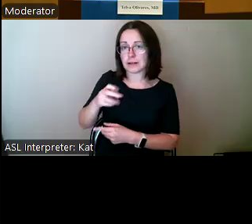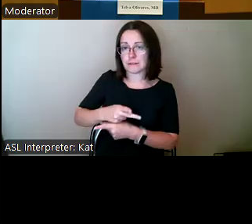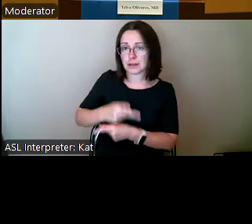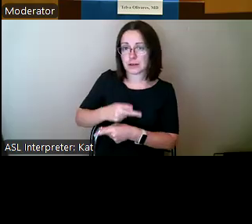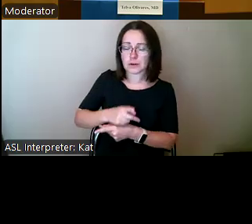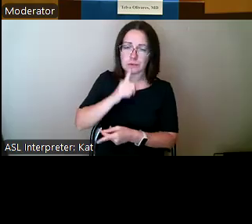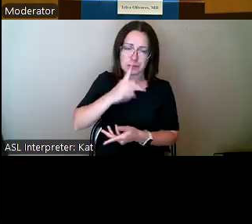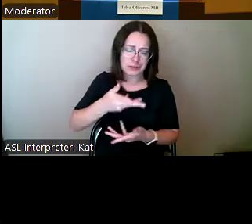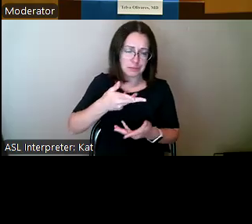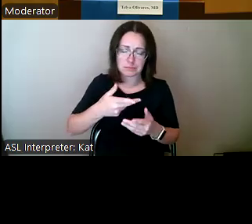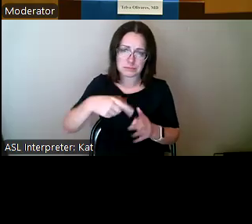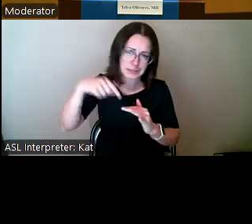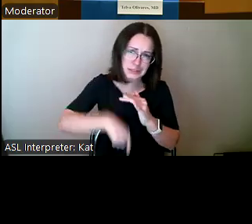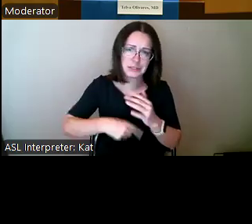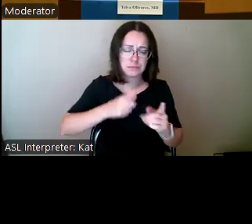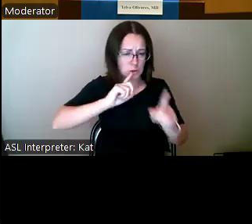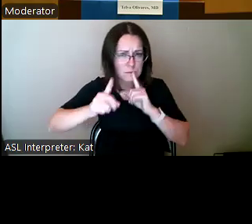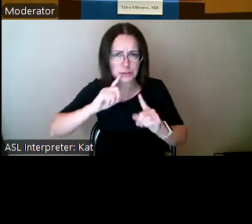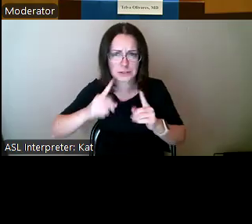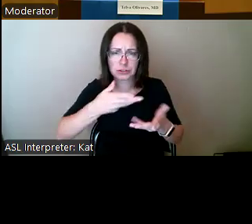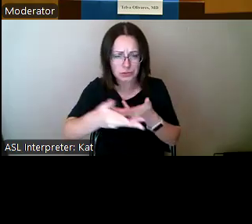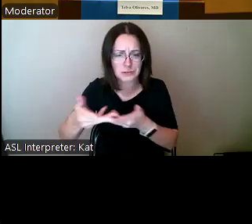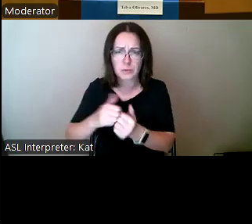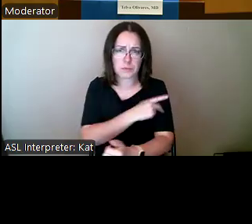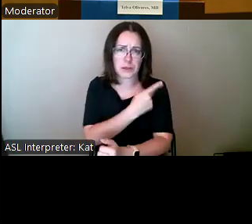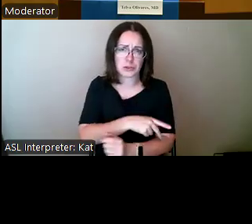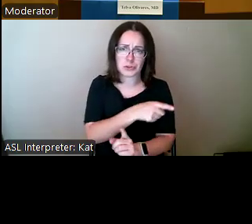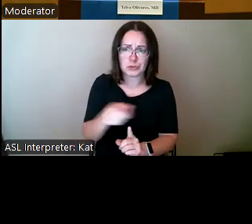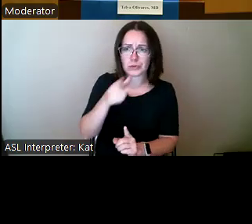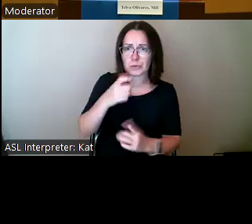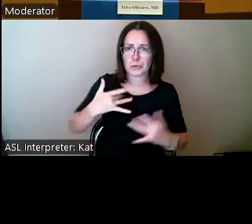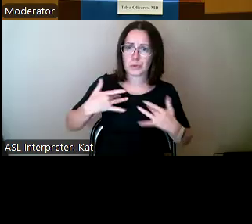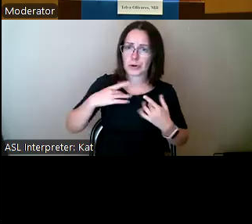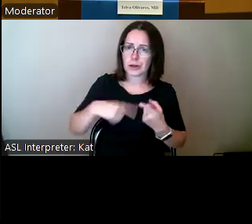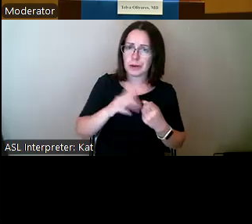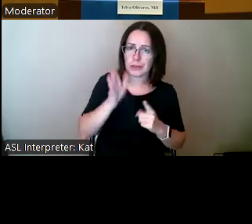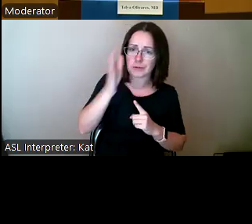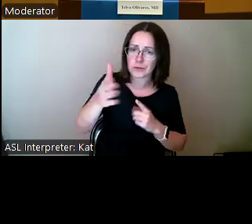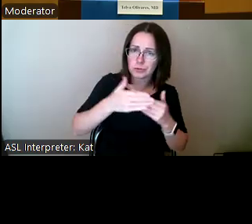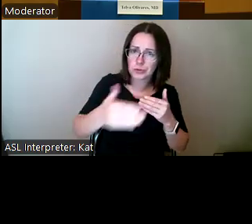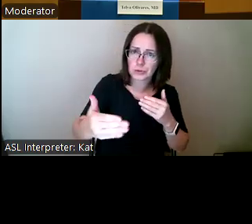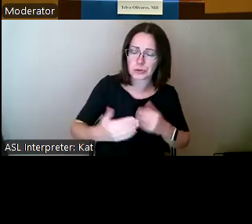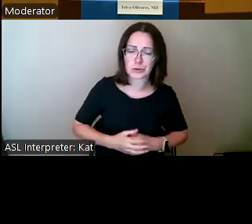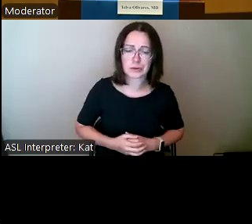ill patients who are distressed about their future. Um, it would be Tim who would be standing